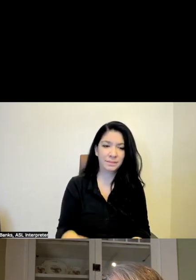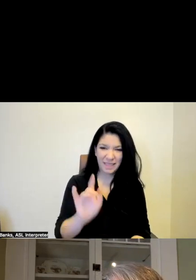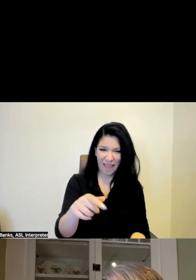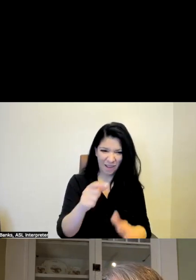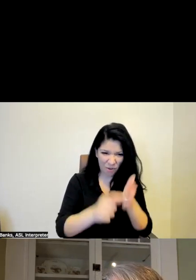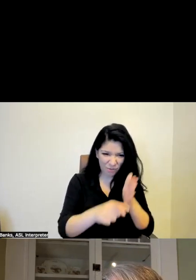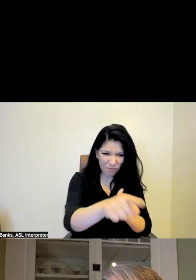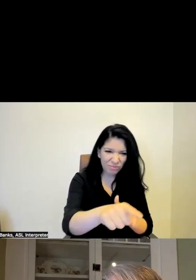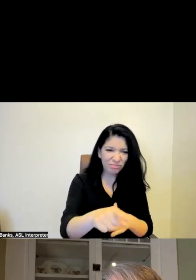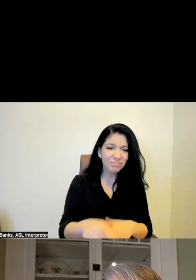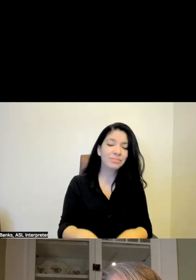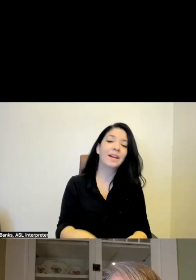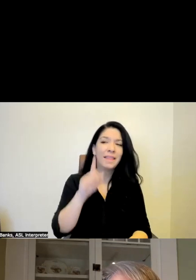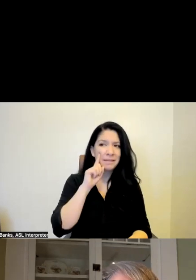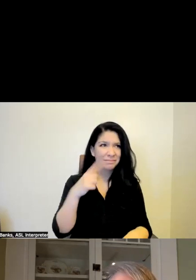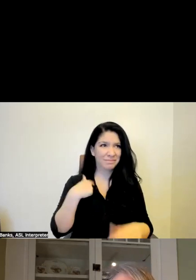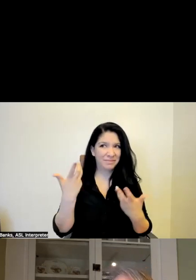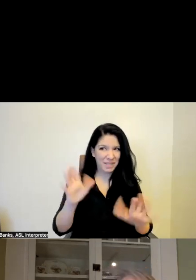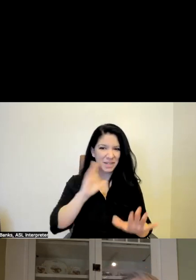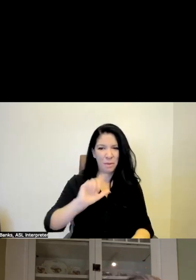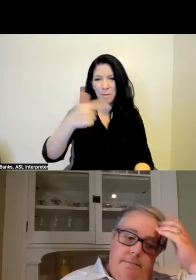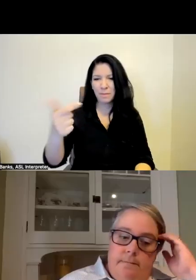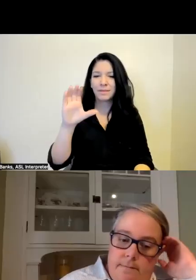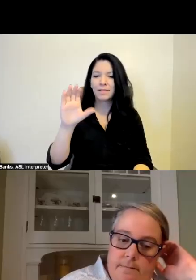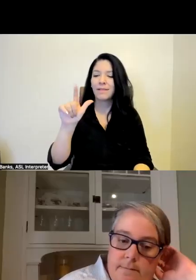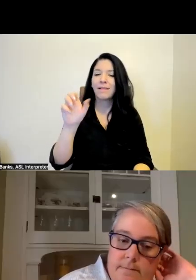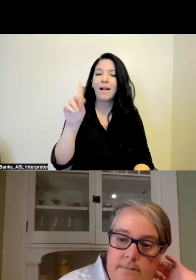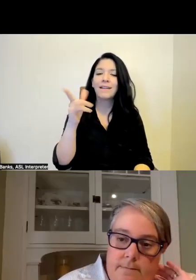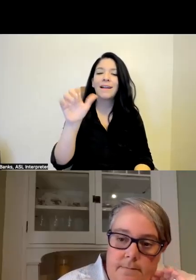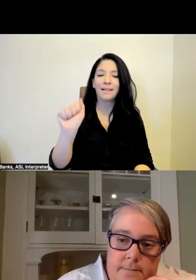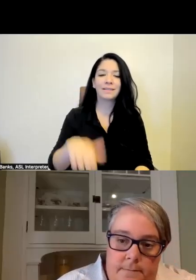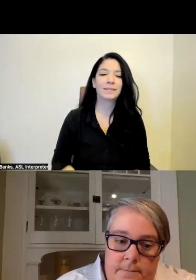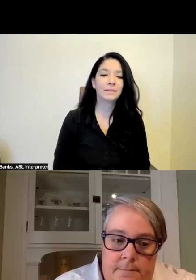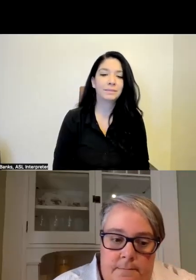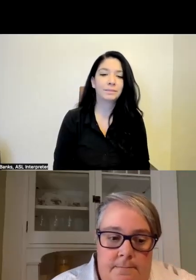my section and I will pass it back to Claudia. >> CLAUDIA CENTER: